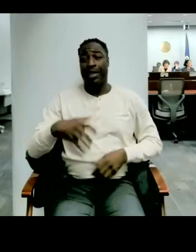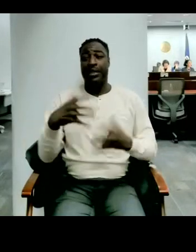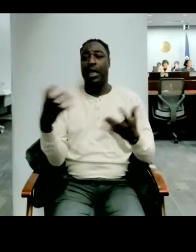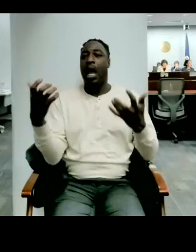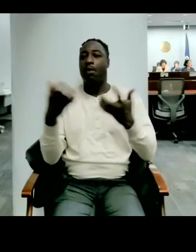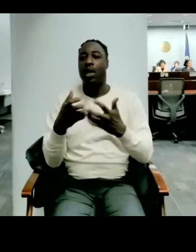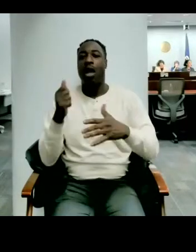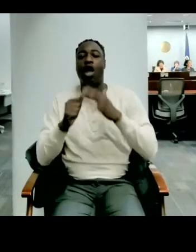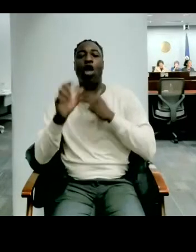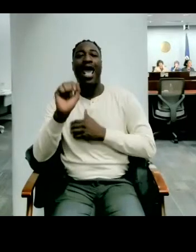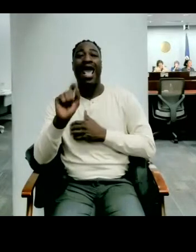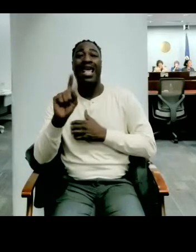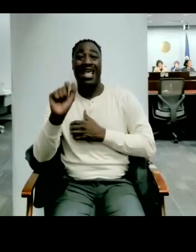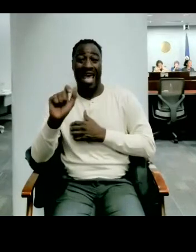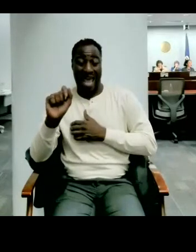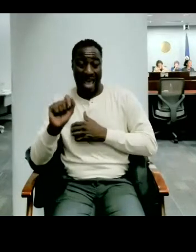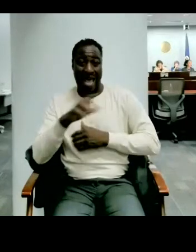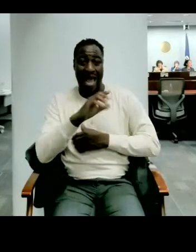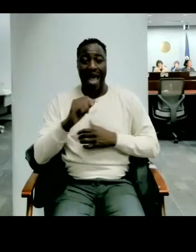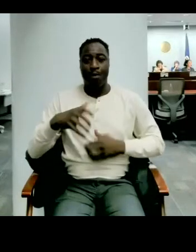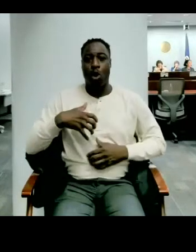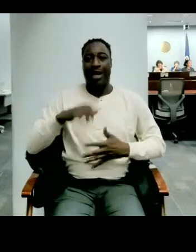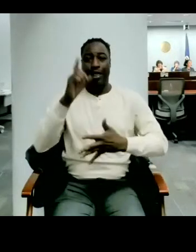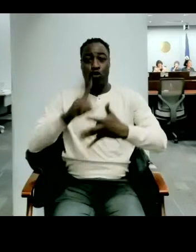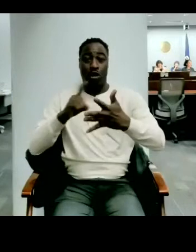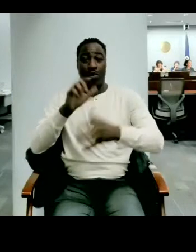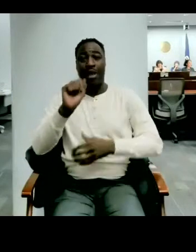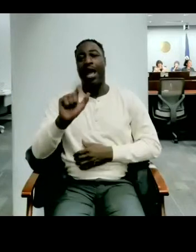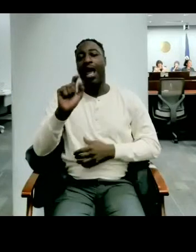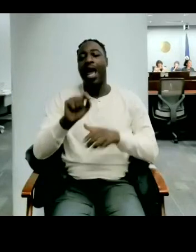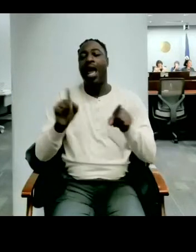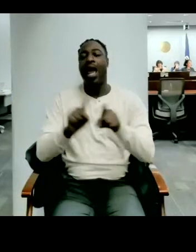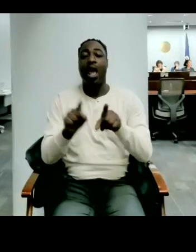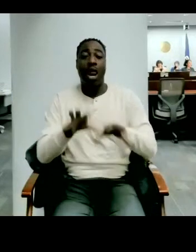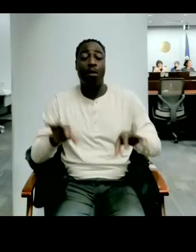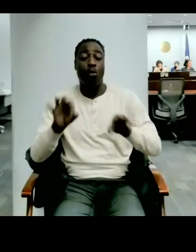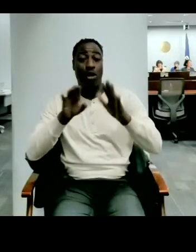under the ADA and pregnancy discrimination Act as an important developing issue.